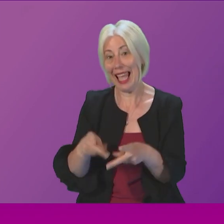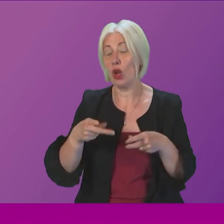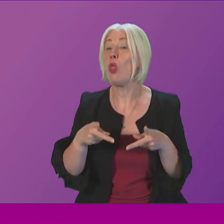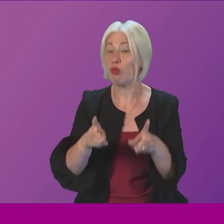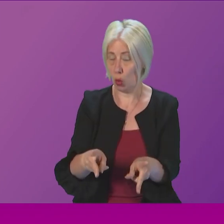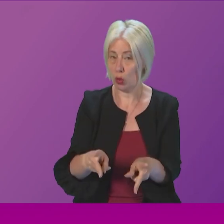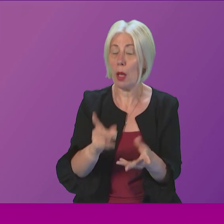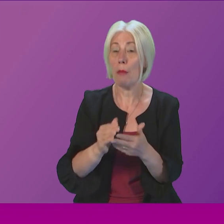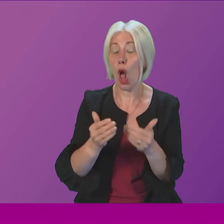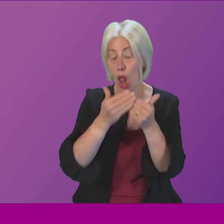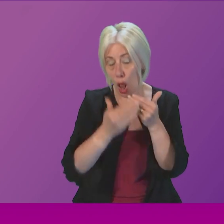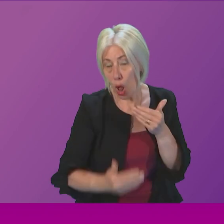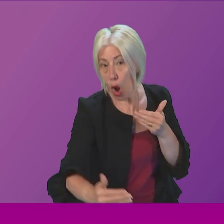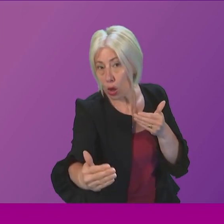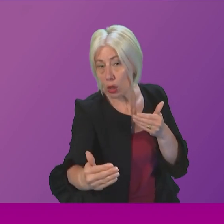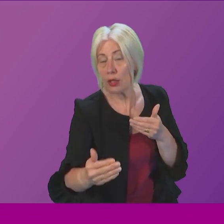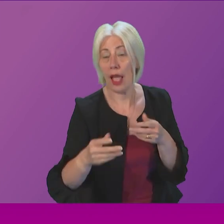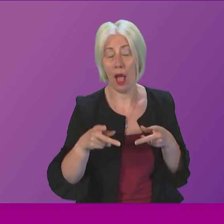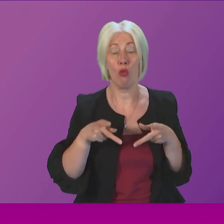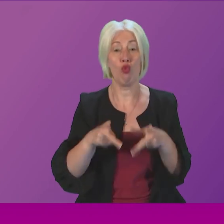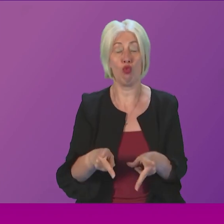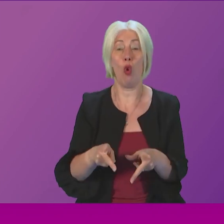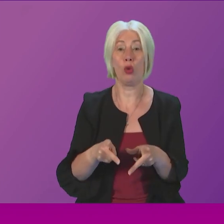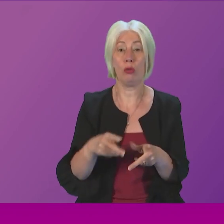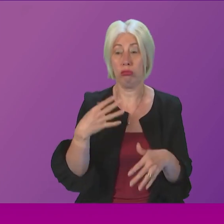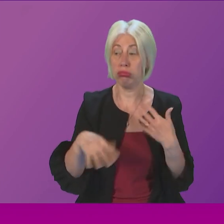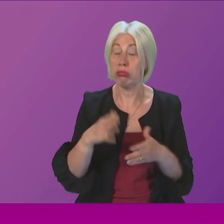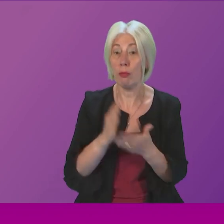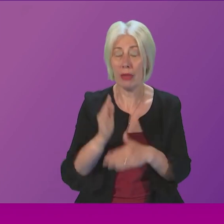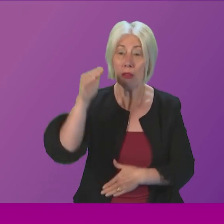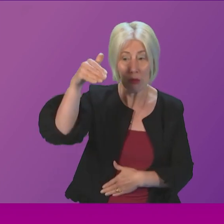The longer-term trend for road fatalities in Scotland has been downward: since 2000,